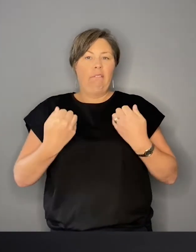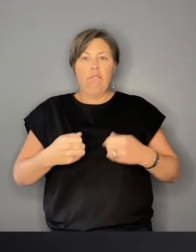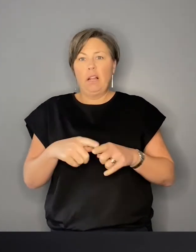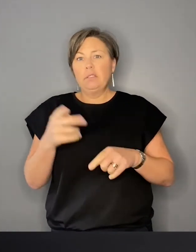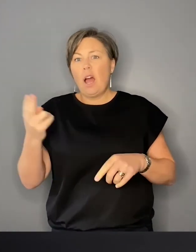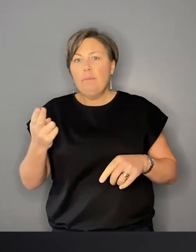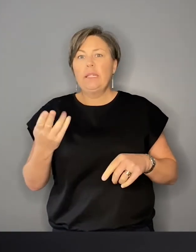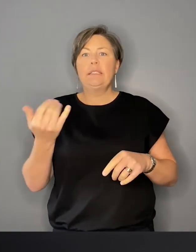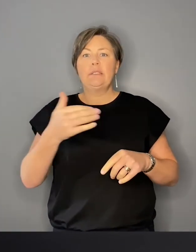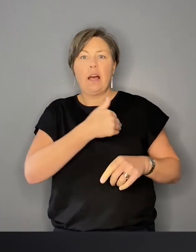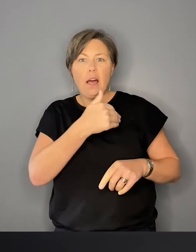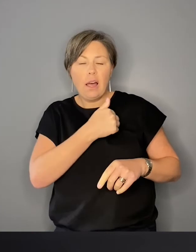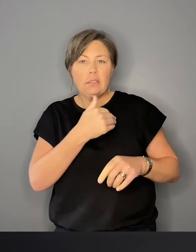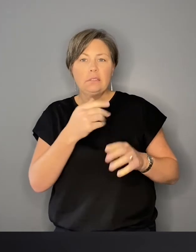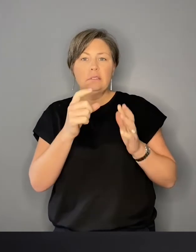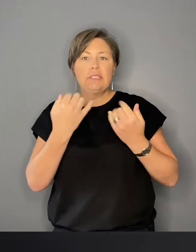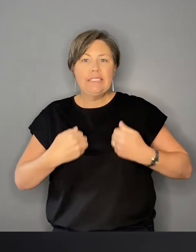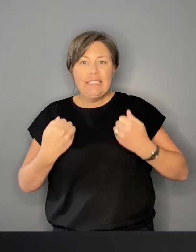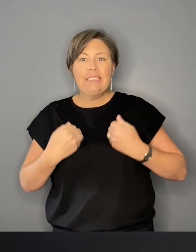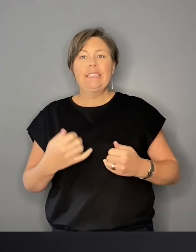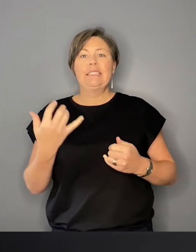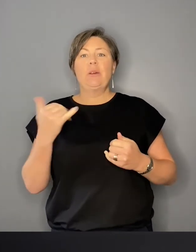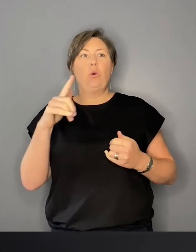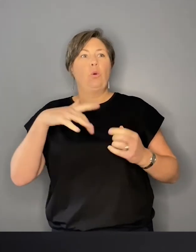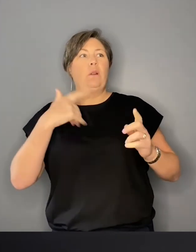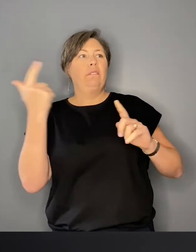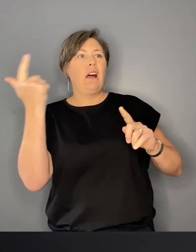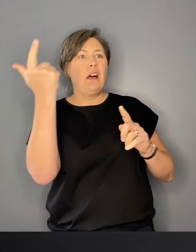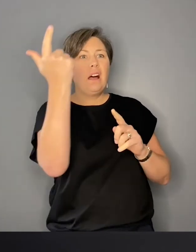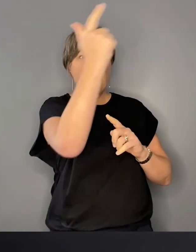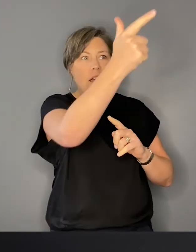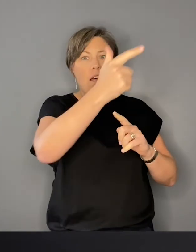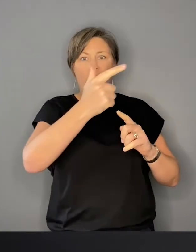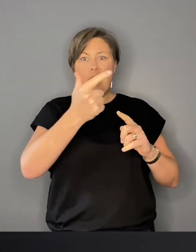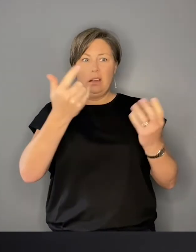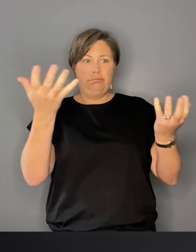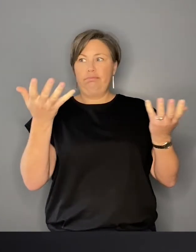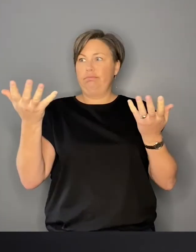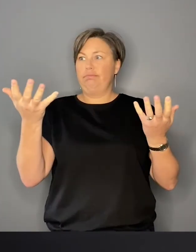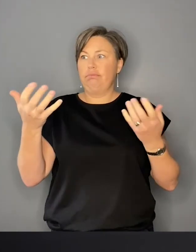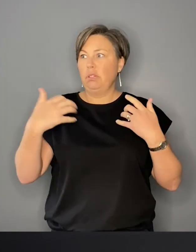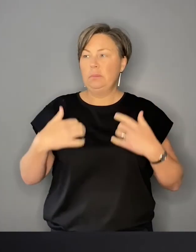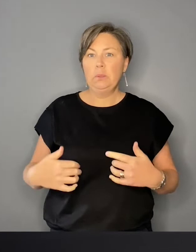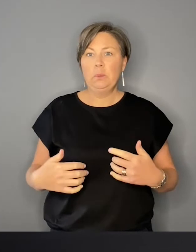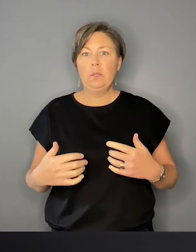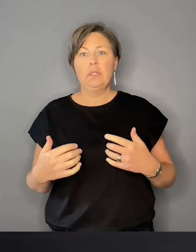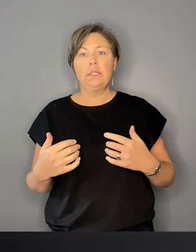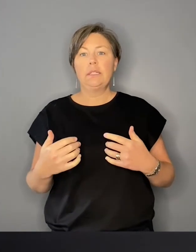chronic lung and heart, or kidney disease, obesity, or you're living in a remote area with reduced access to high levels of health care, you may be eligible.